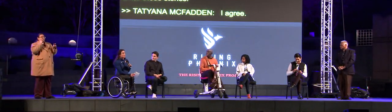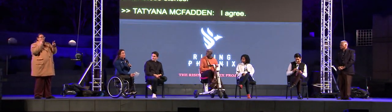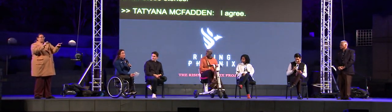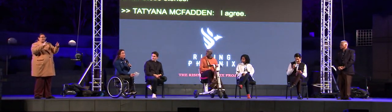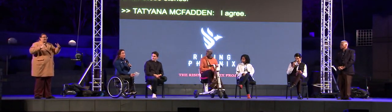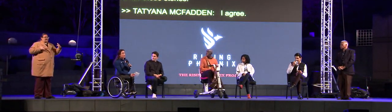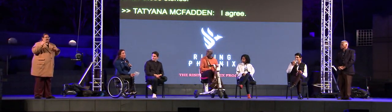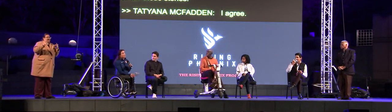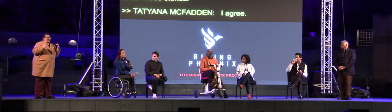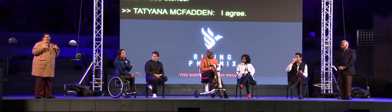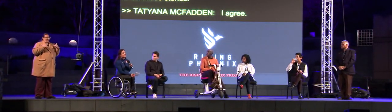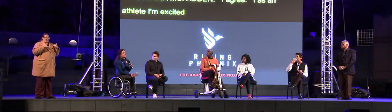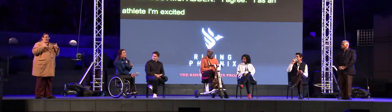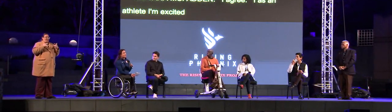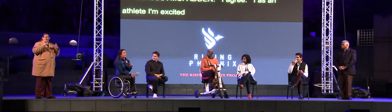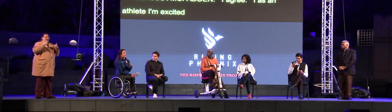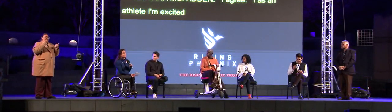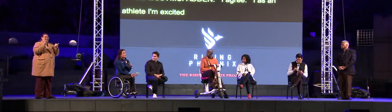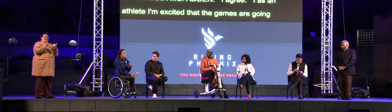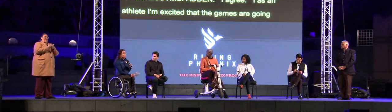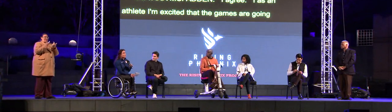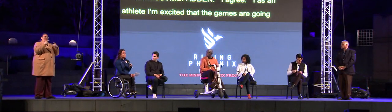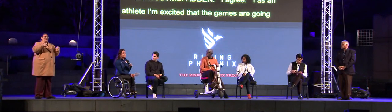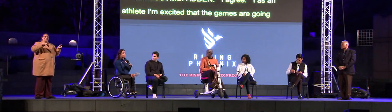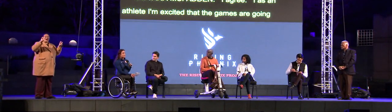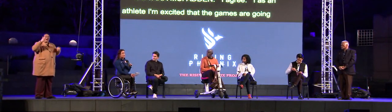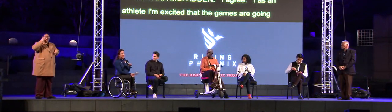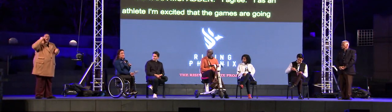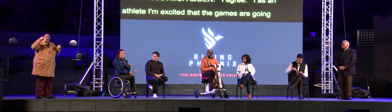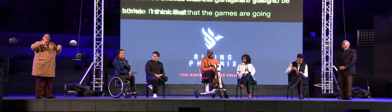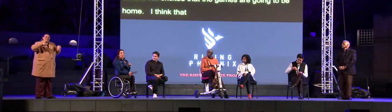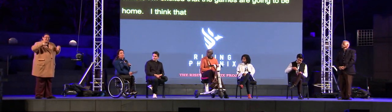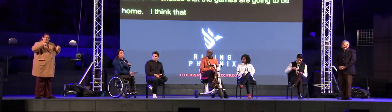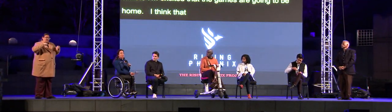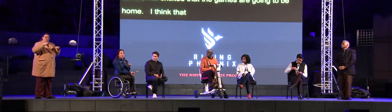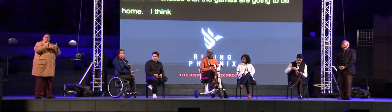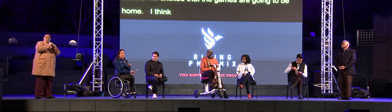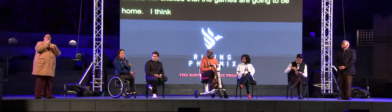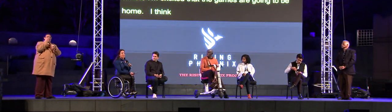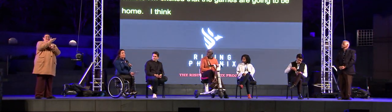are going to be home. I think that sports, as we've seen today, and a great example